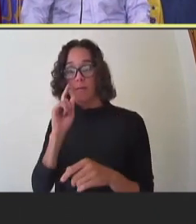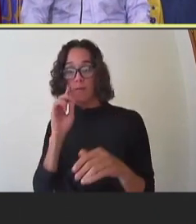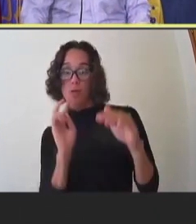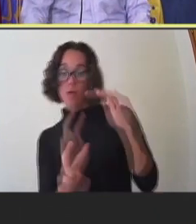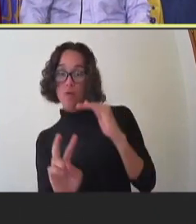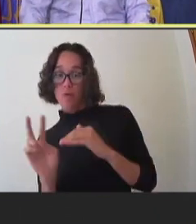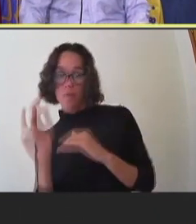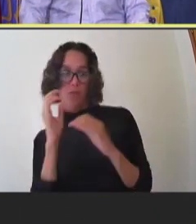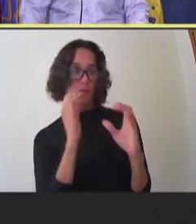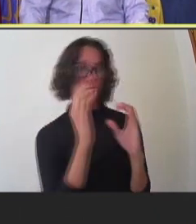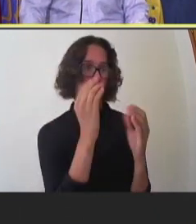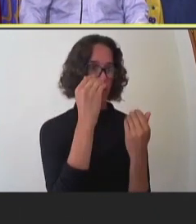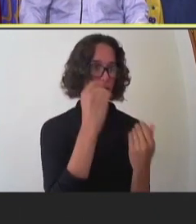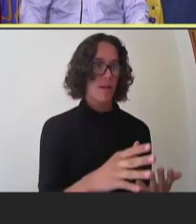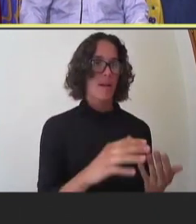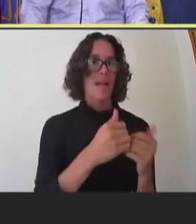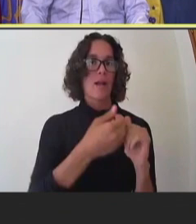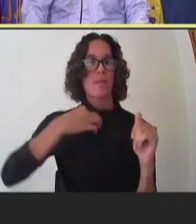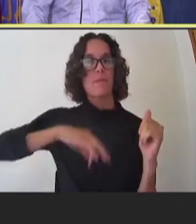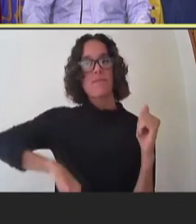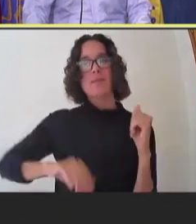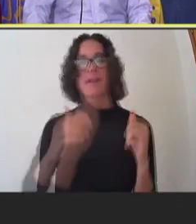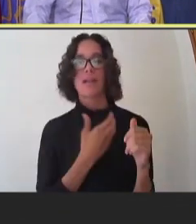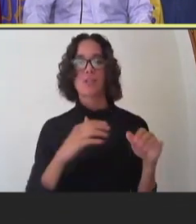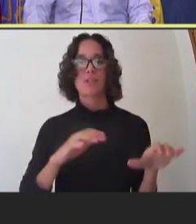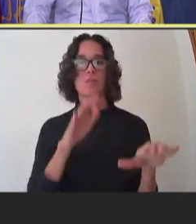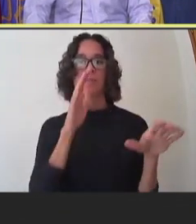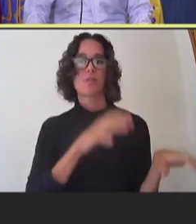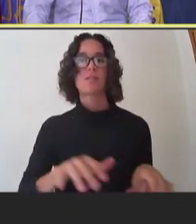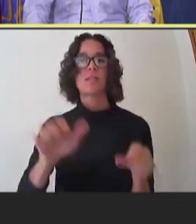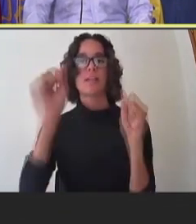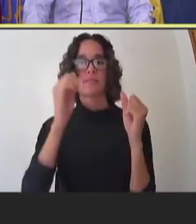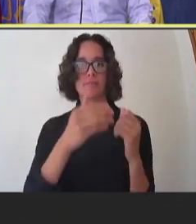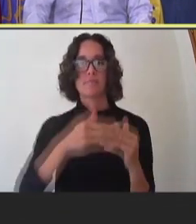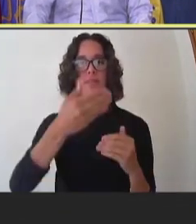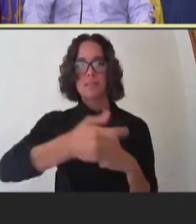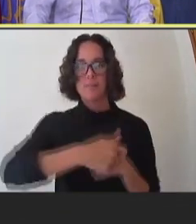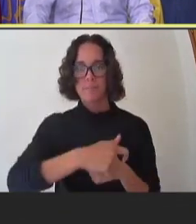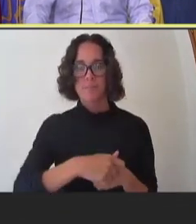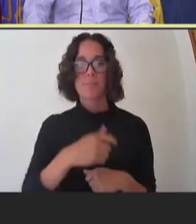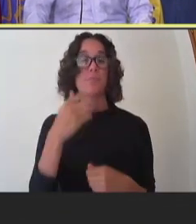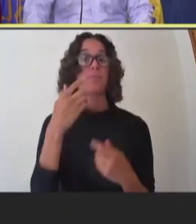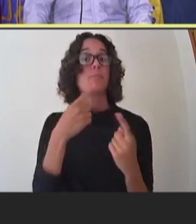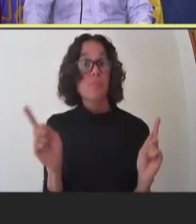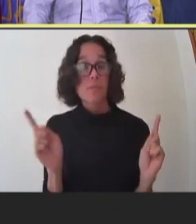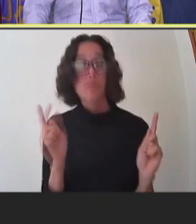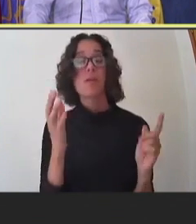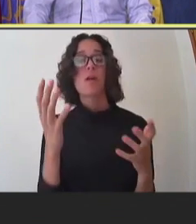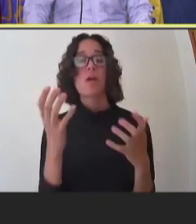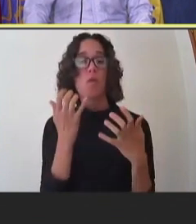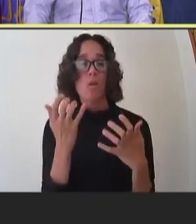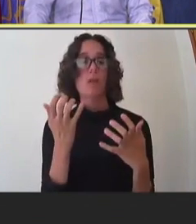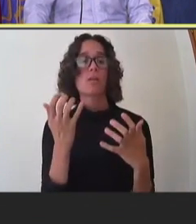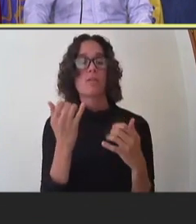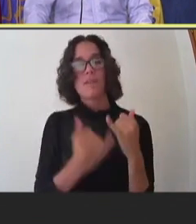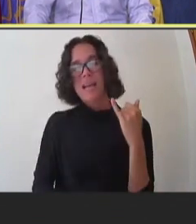taking. And then finally, I wanted to share some results from our clade I mpox response.